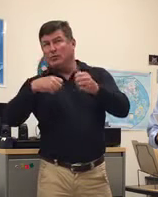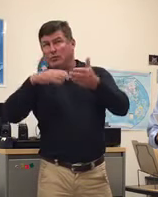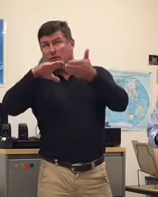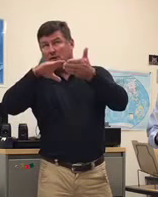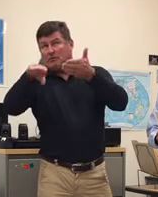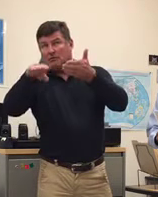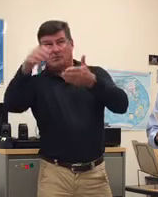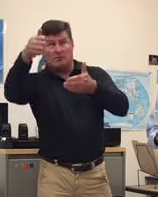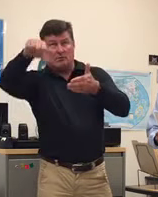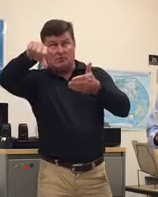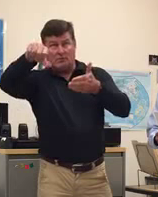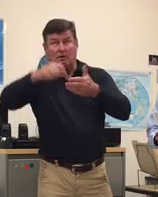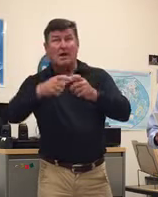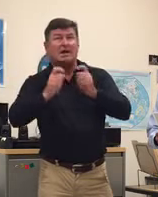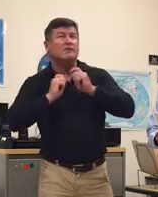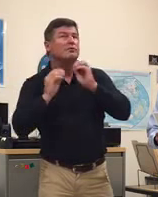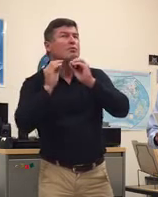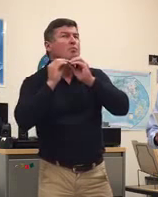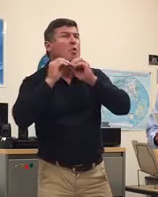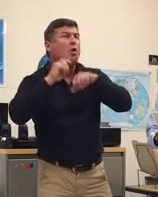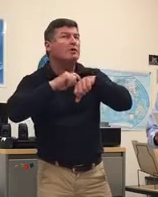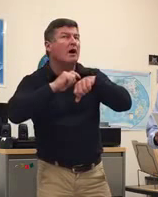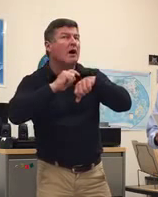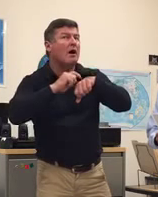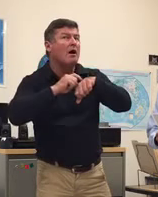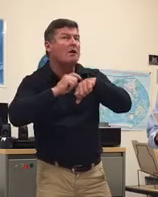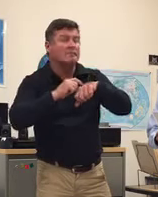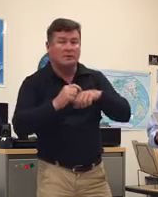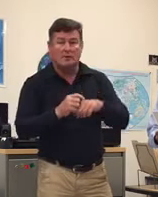exceptional circumstances, they will be allowed more time.